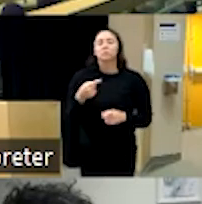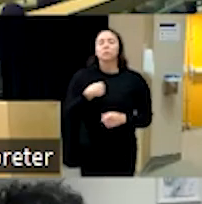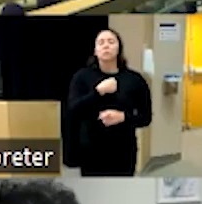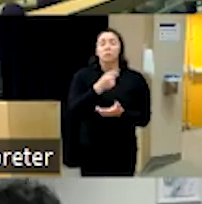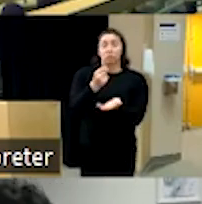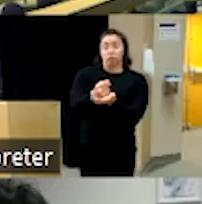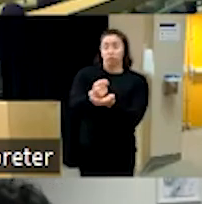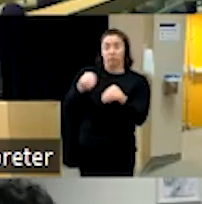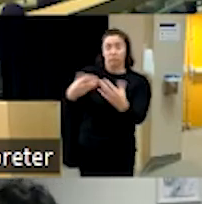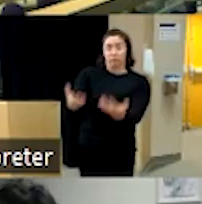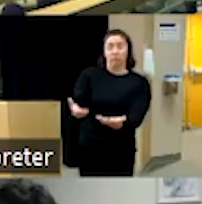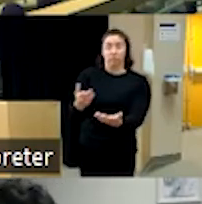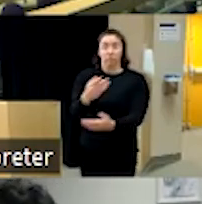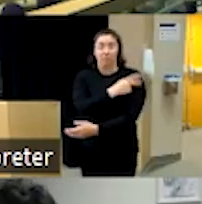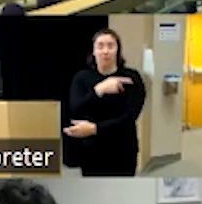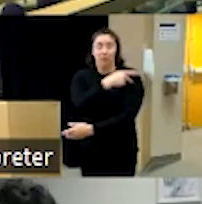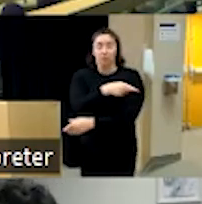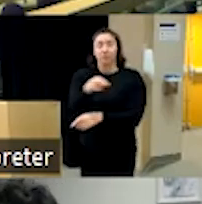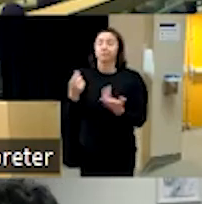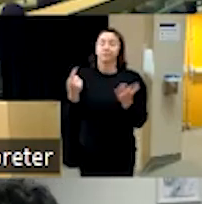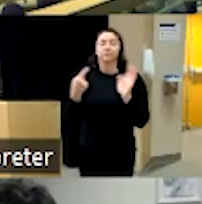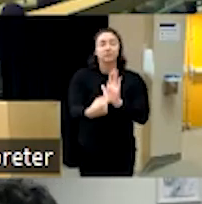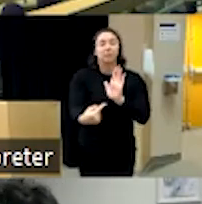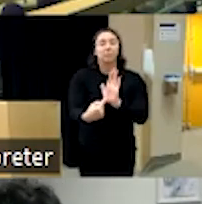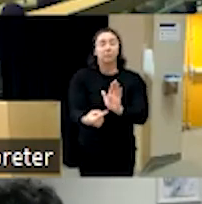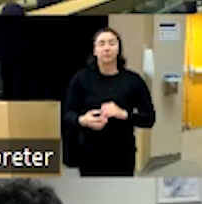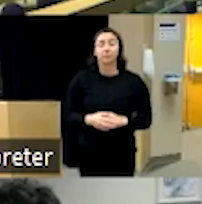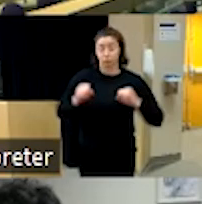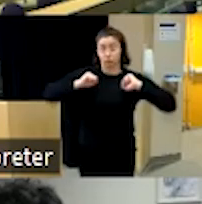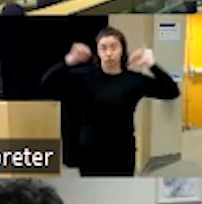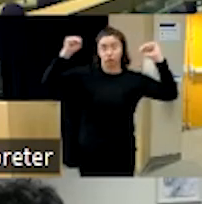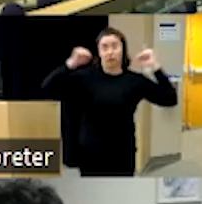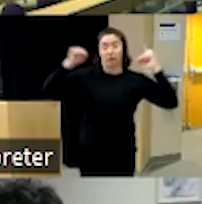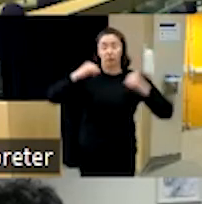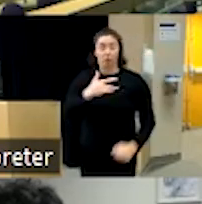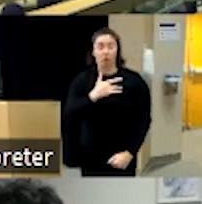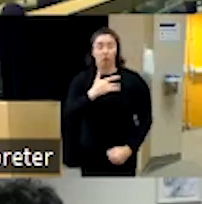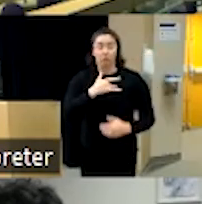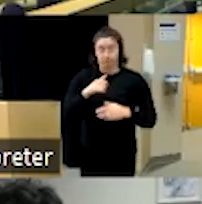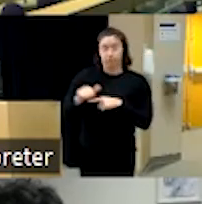the patients do for example strength and cardiovascular training whether they have